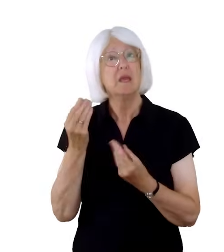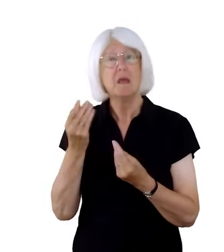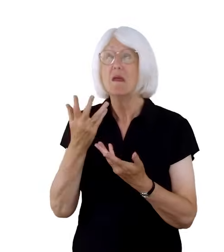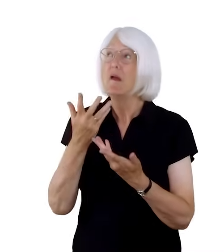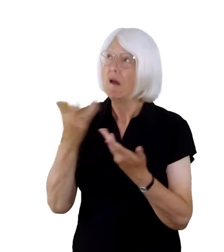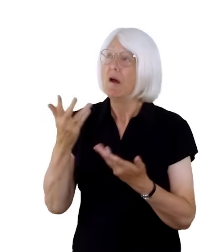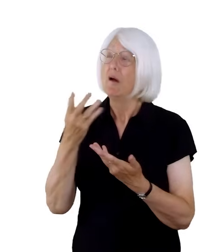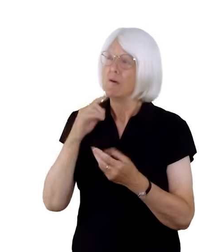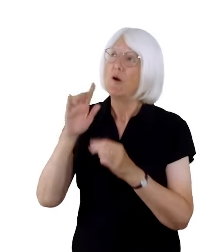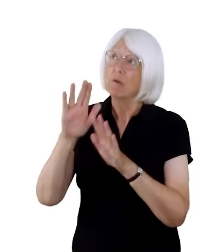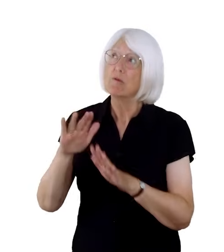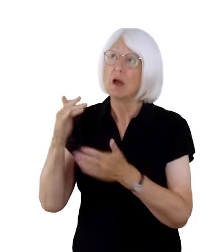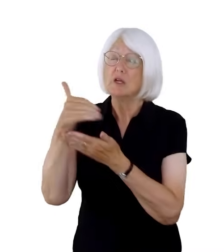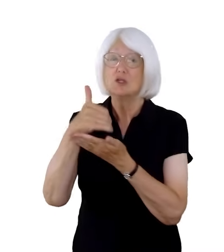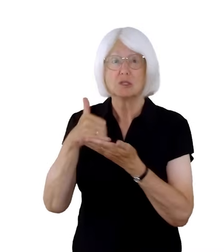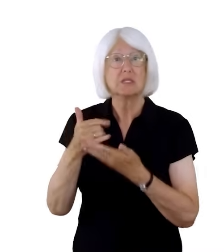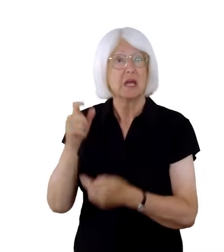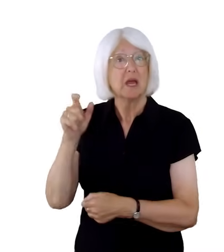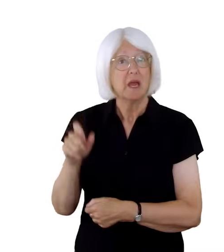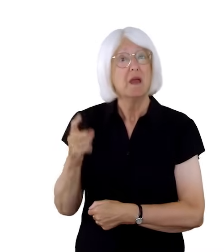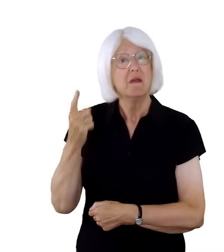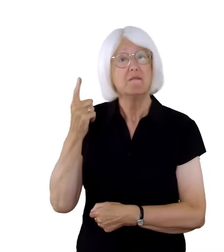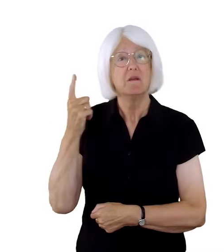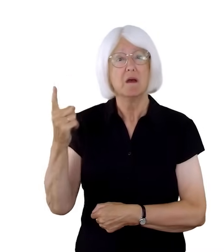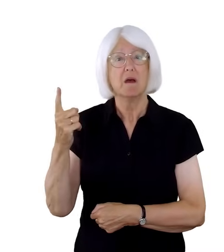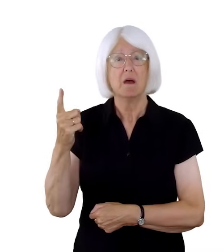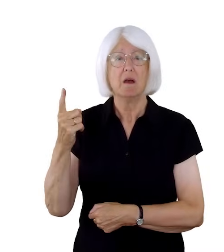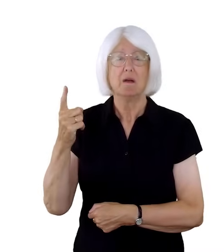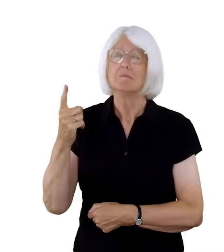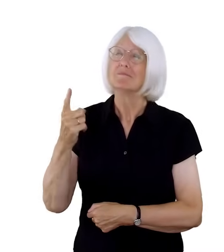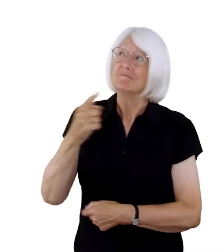Then hear, O gracious Saviour